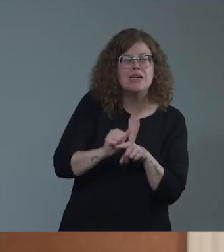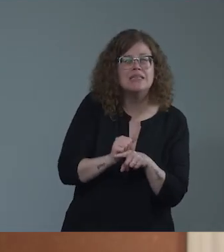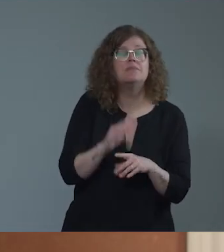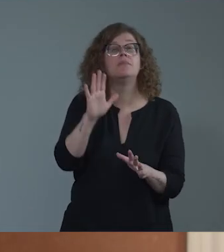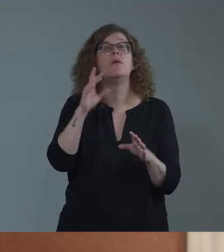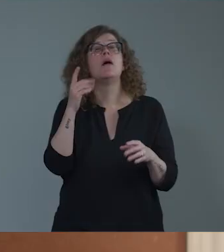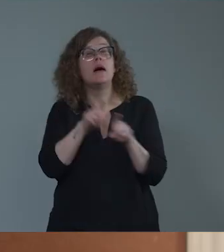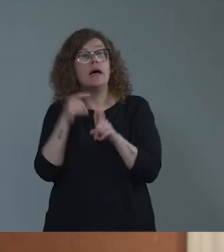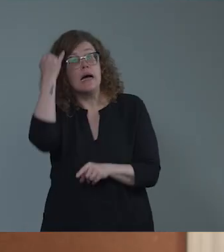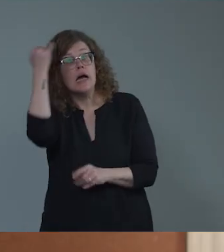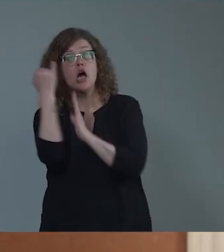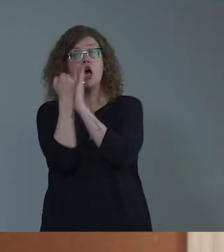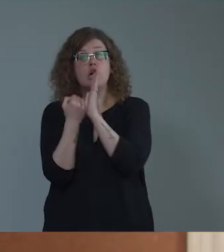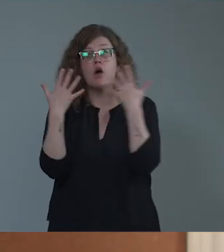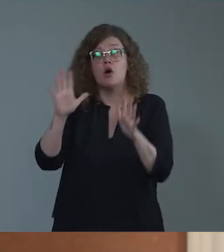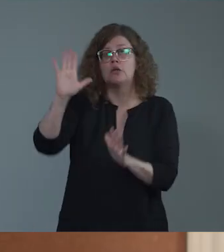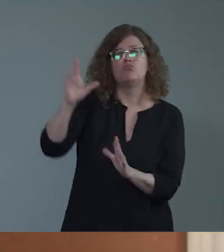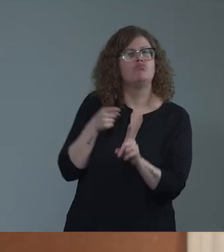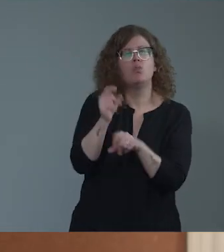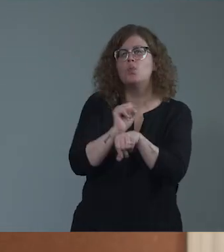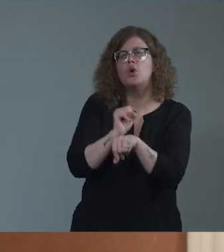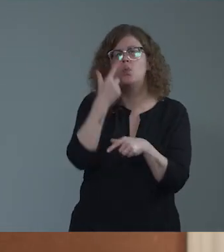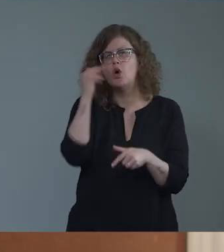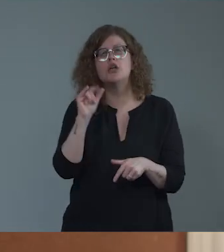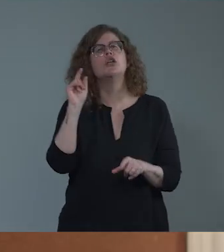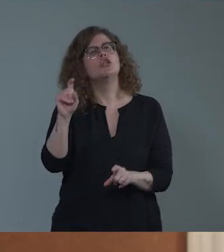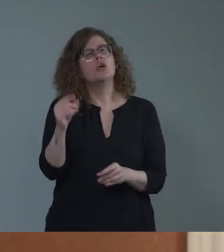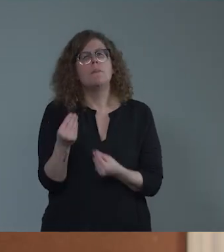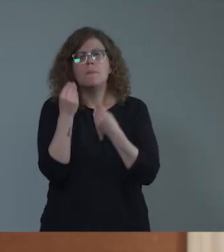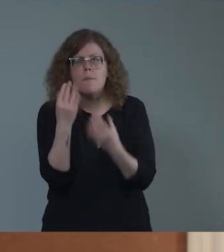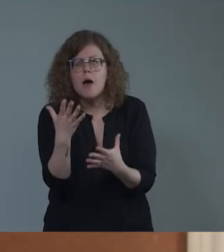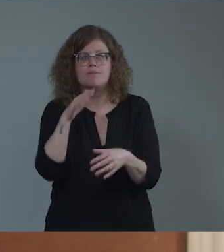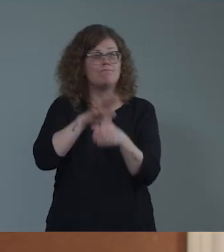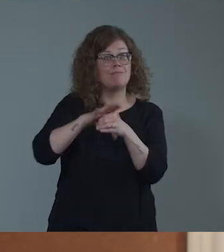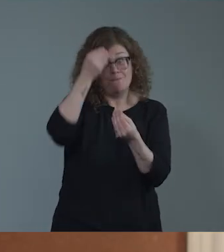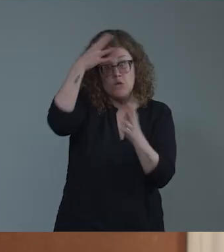So two things in that: they can't be providing you with ideas that are theirs, they own, that are copyrighted by them,